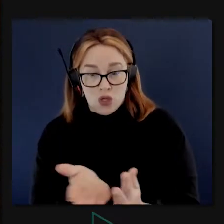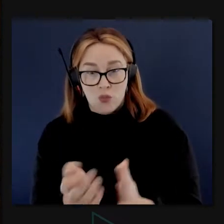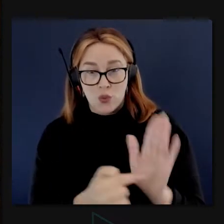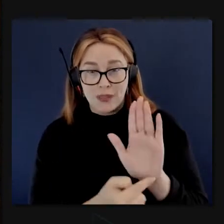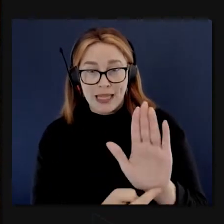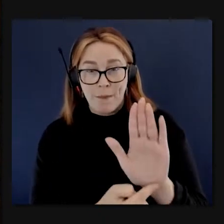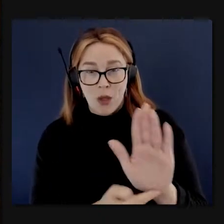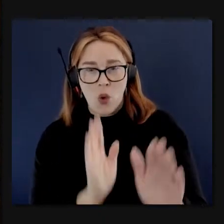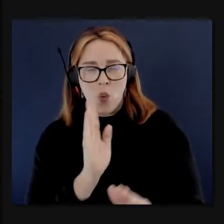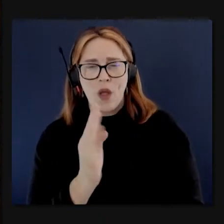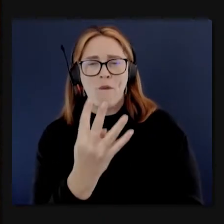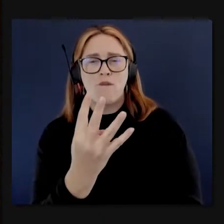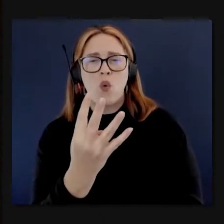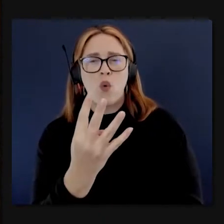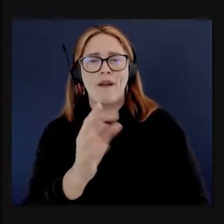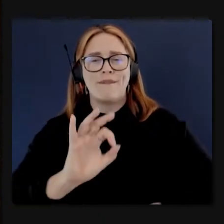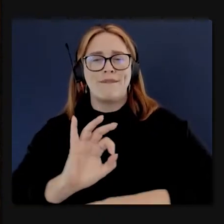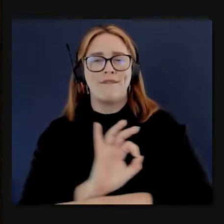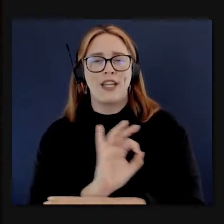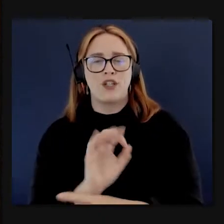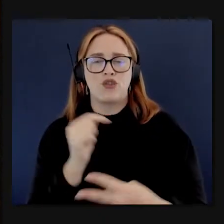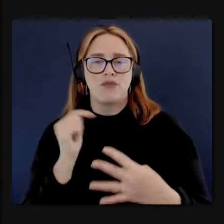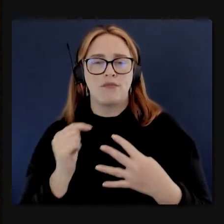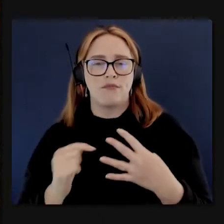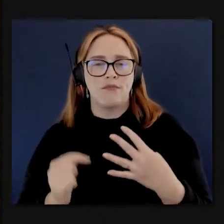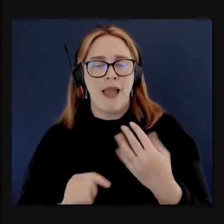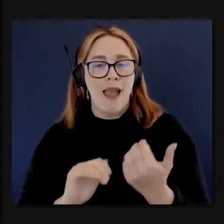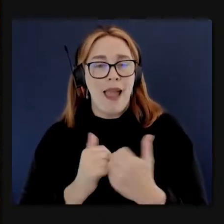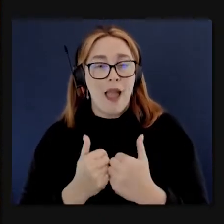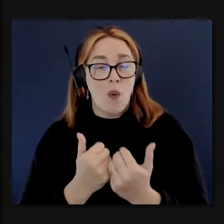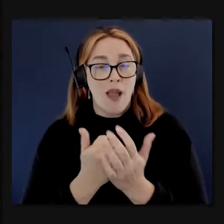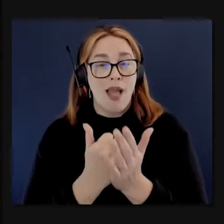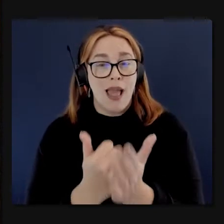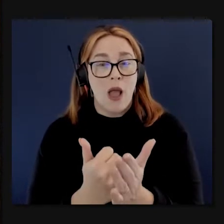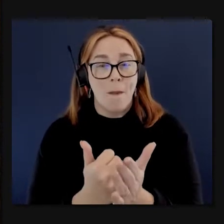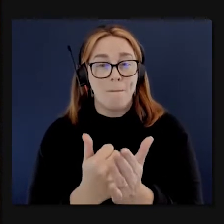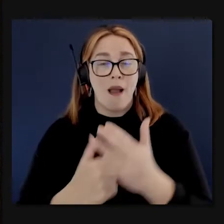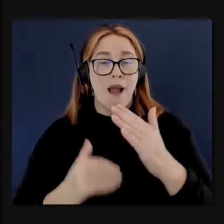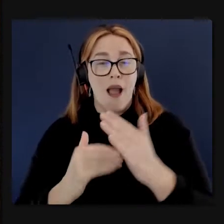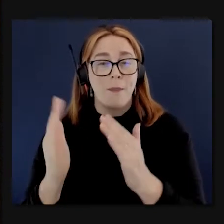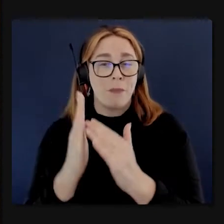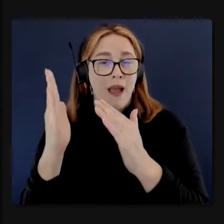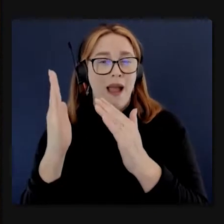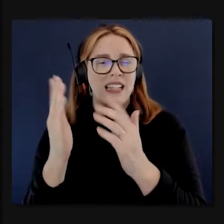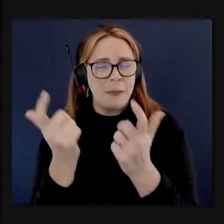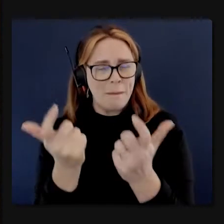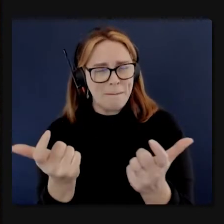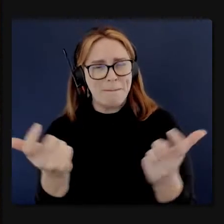of Simplygon and look at how they can help optimizing massive environments like the ones we find in Halo.